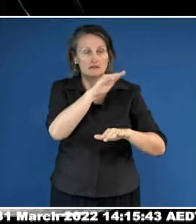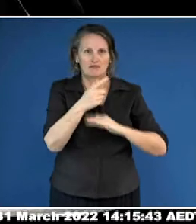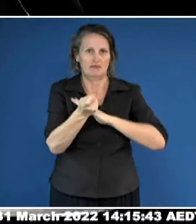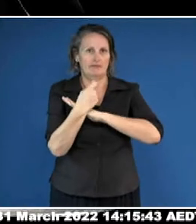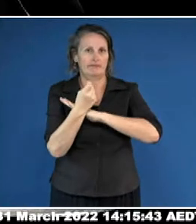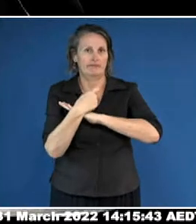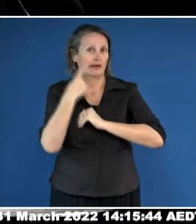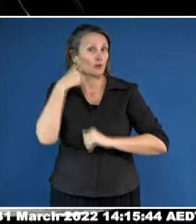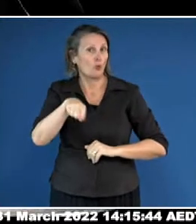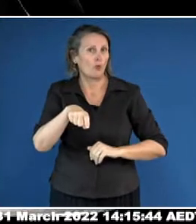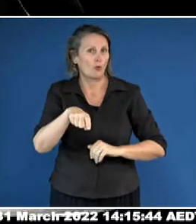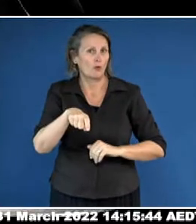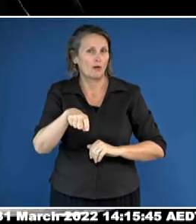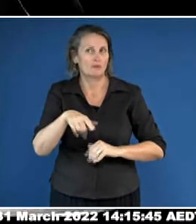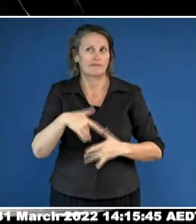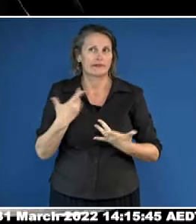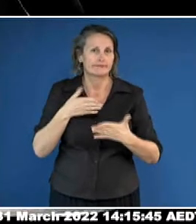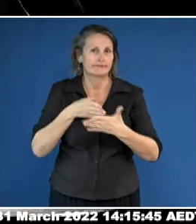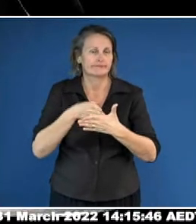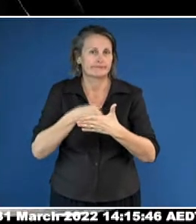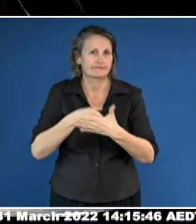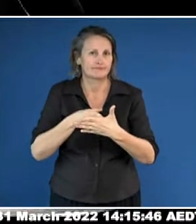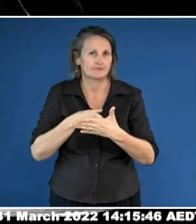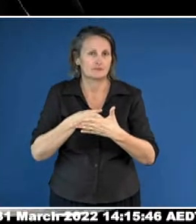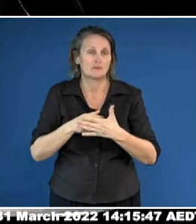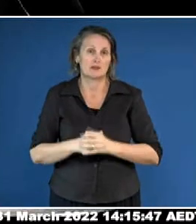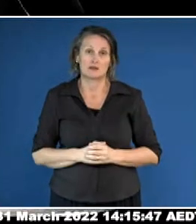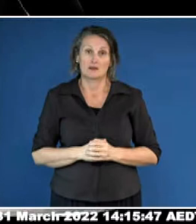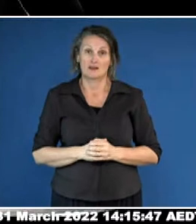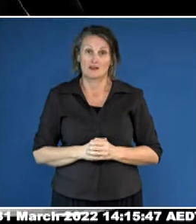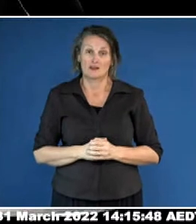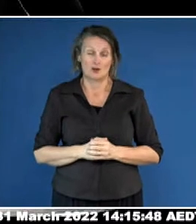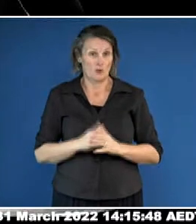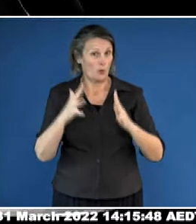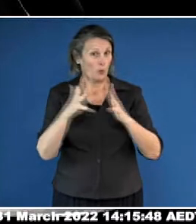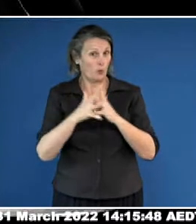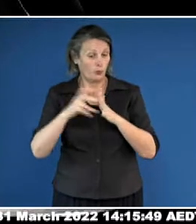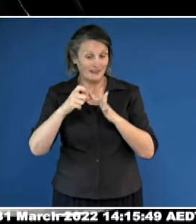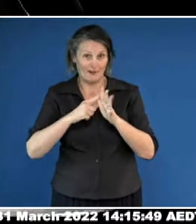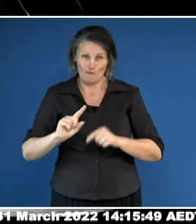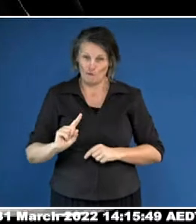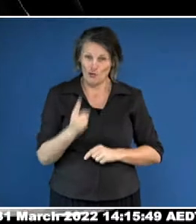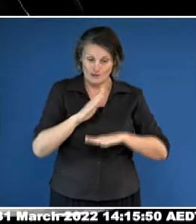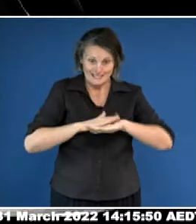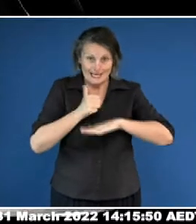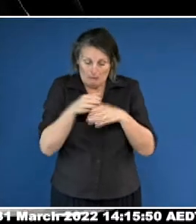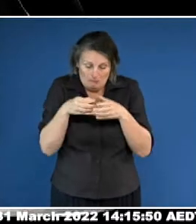So, initially, we just started off as just a very small group of disabled women who came together to give each other support.